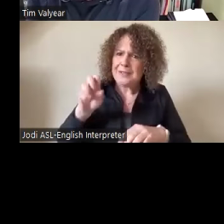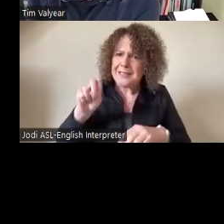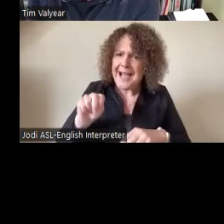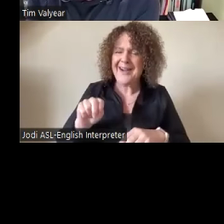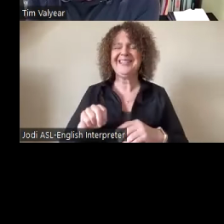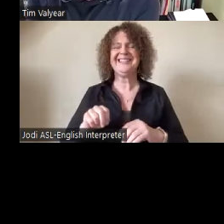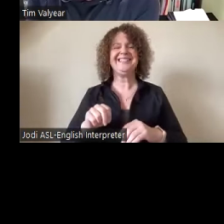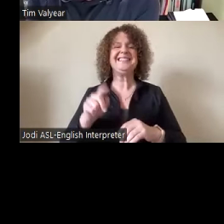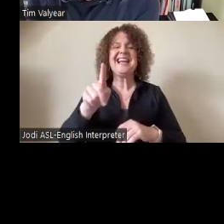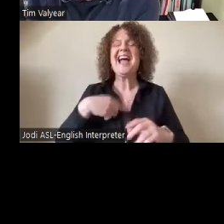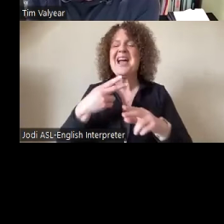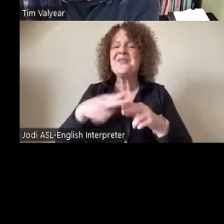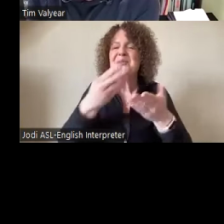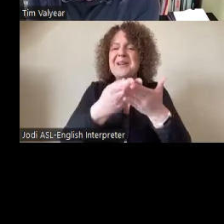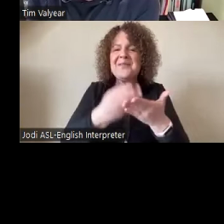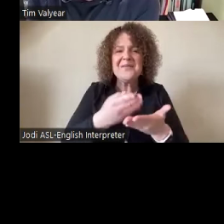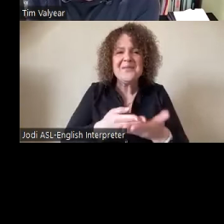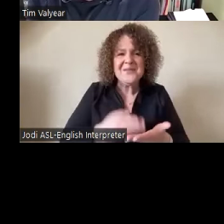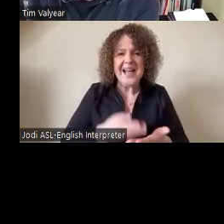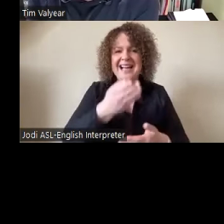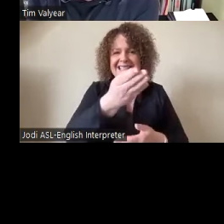the interpreters, don't be afraid to yell at me to slow